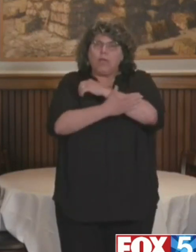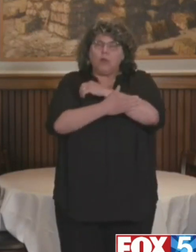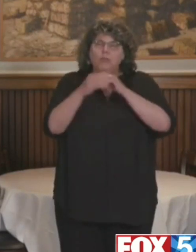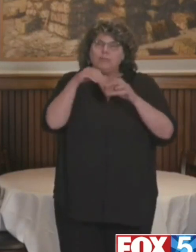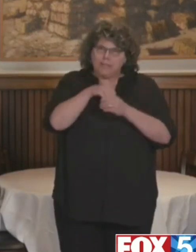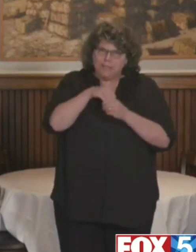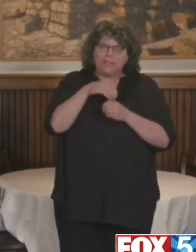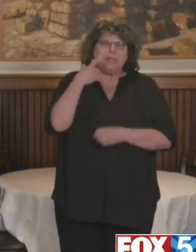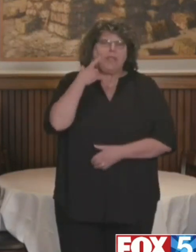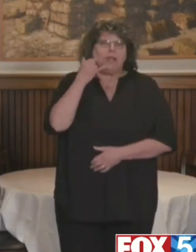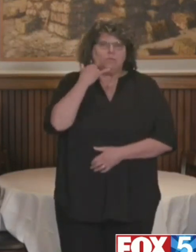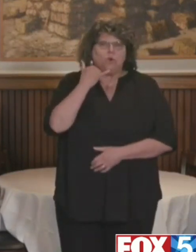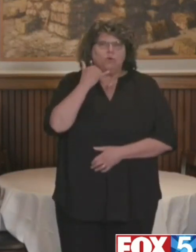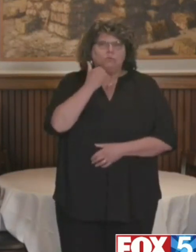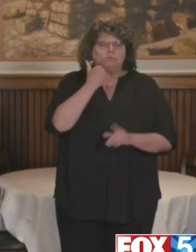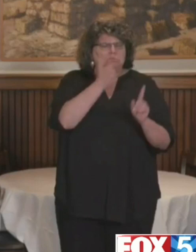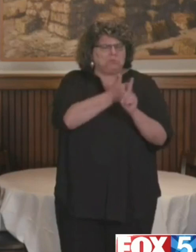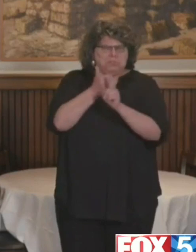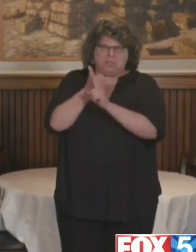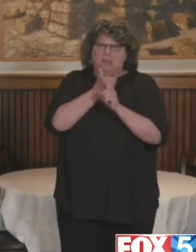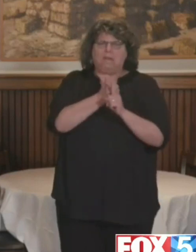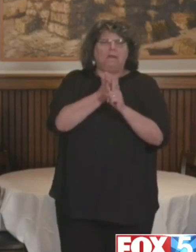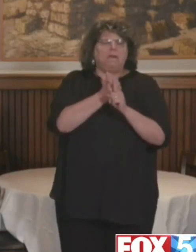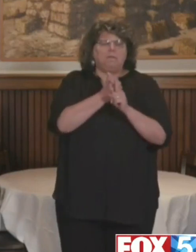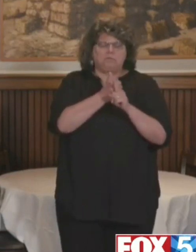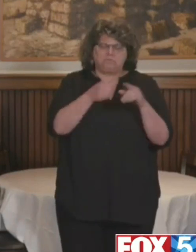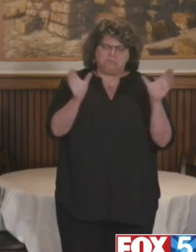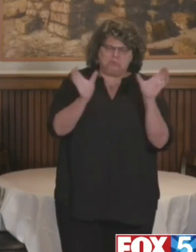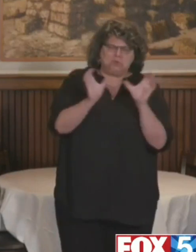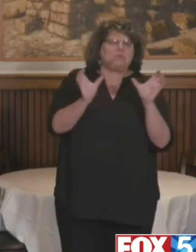TELL WE HAVE A VACCINE. WE HAVE 24 COUNTIES, CURRENTLY IN